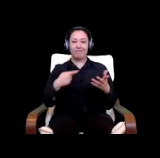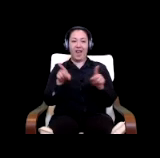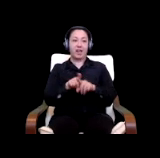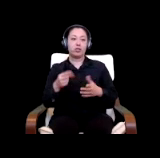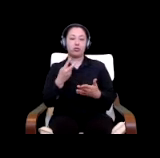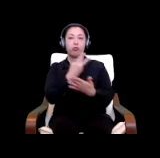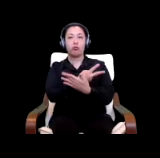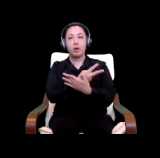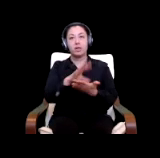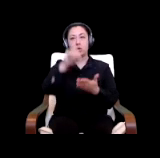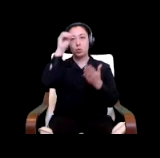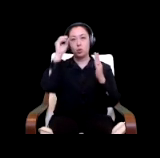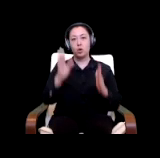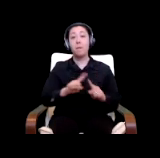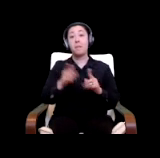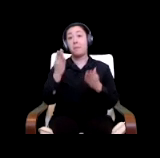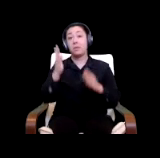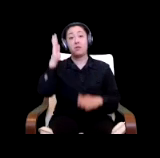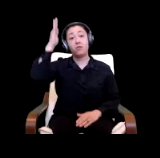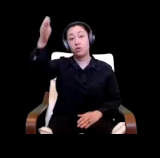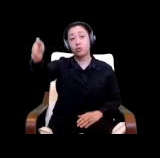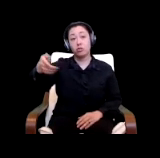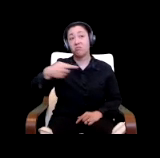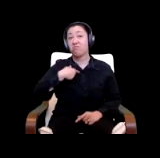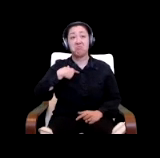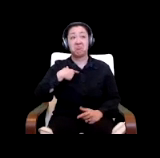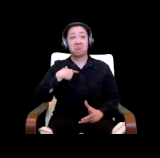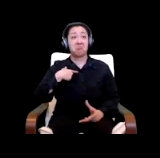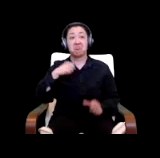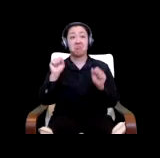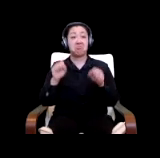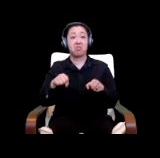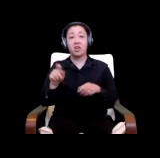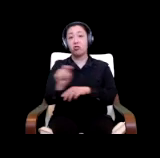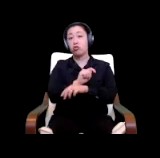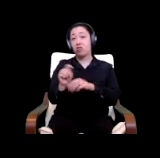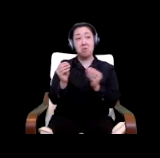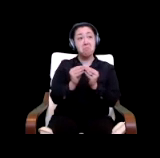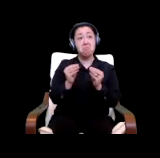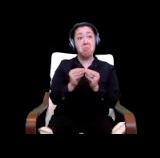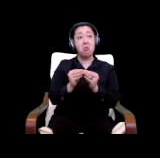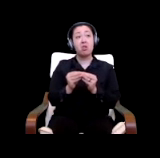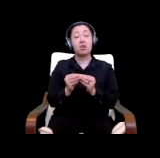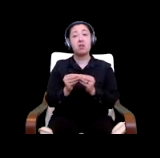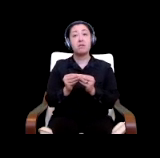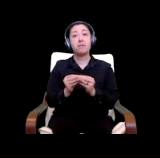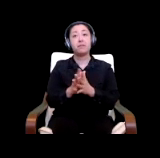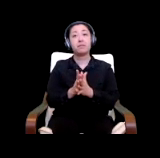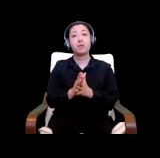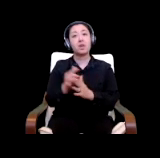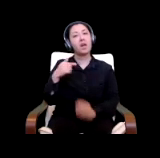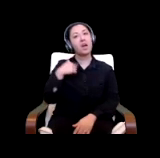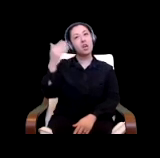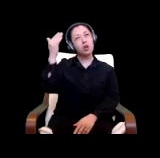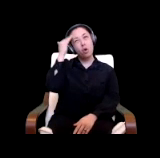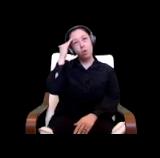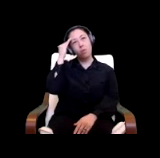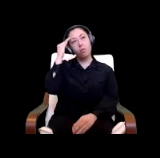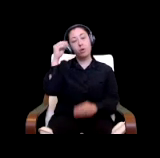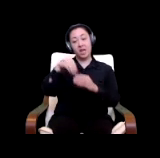hoping in the future I would love to do more trainings like this. I know in Michigan, our